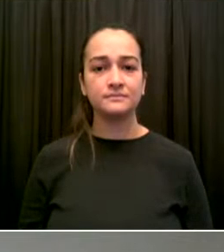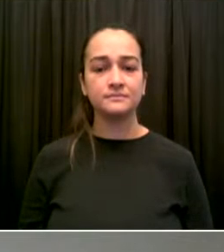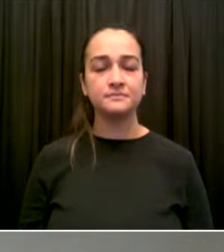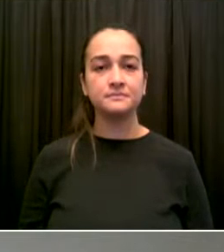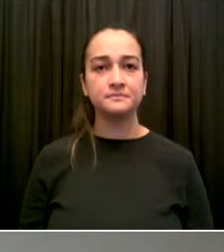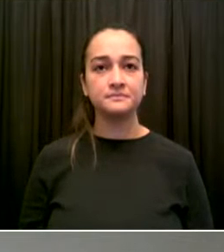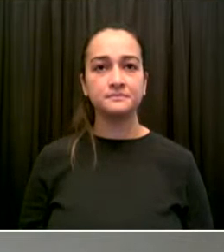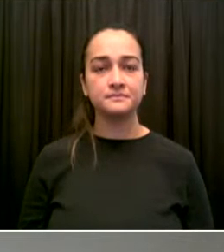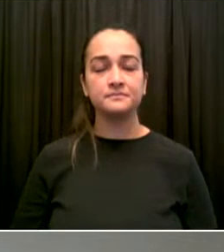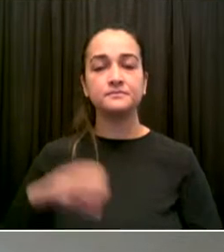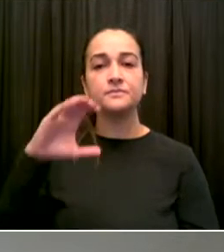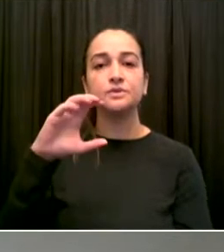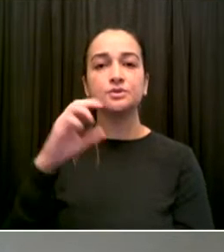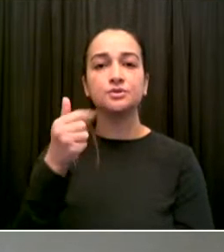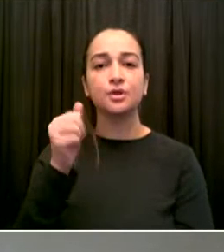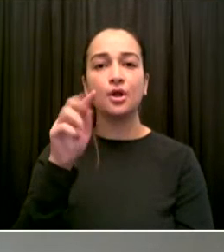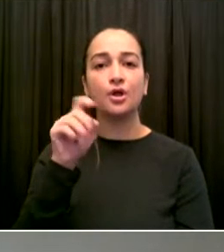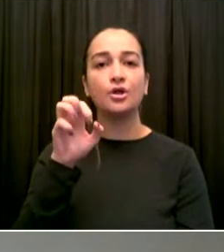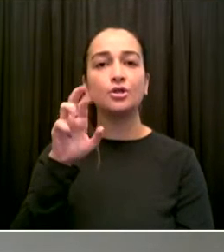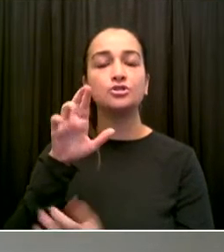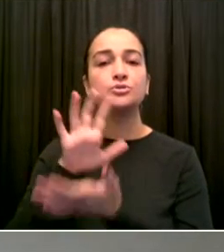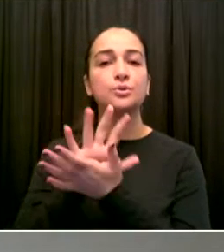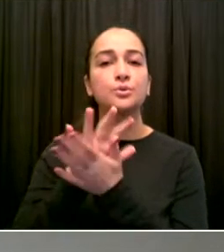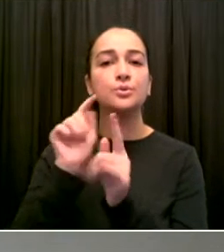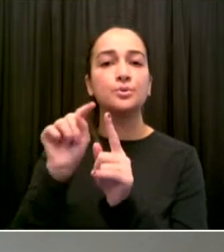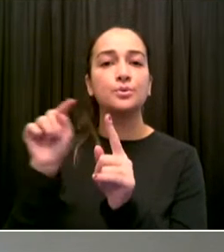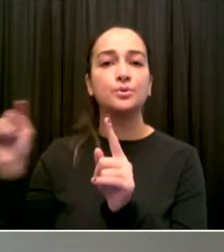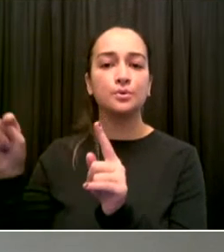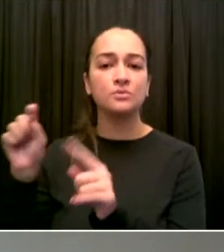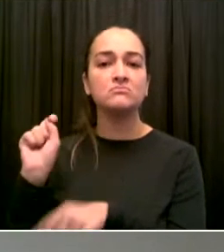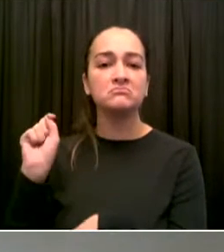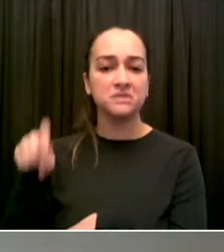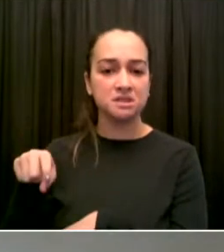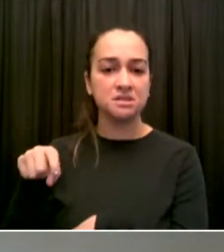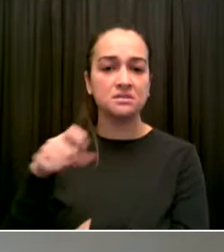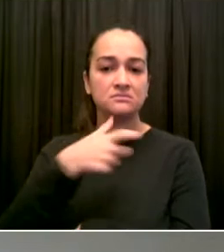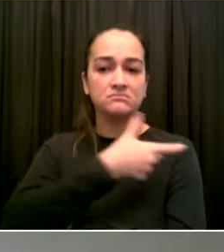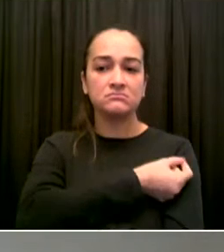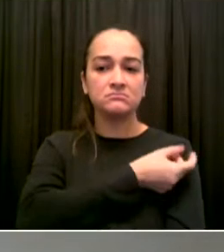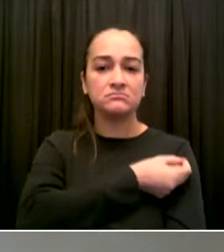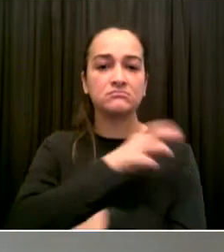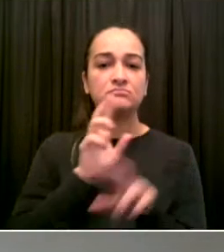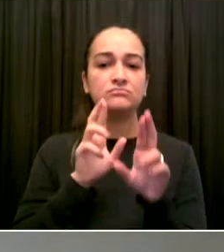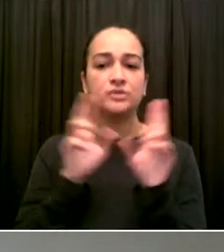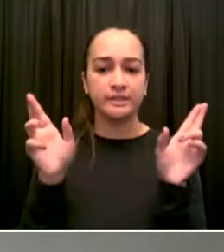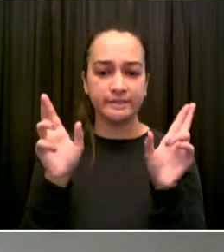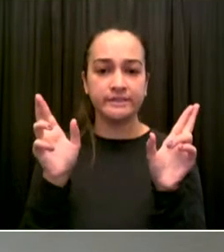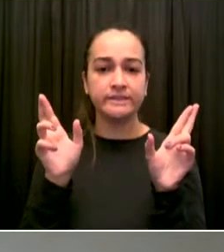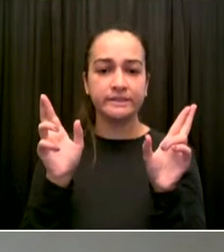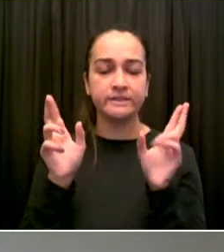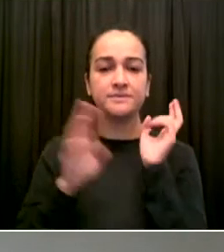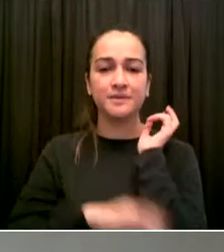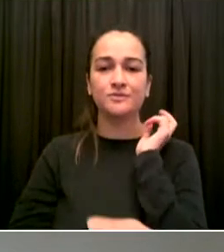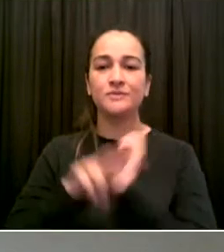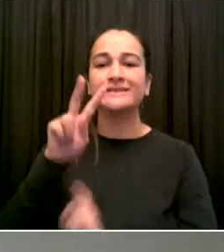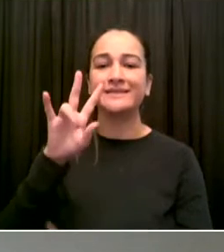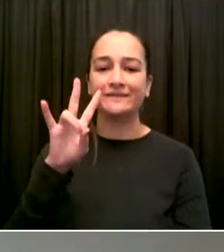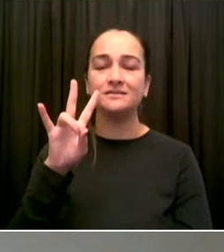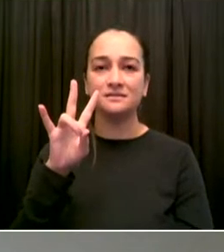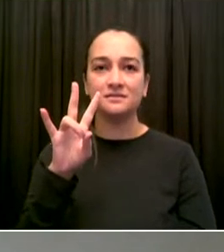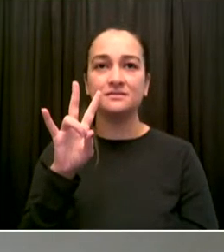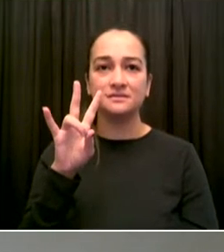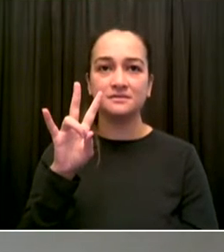WHO WORK IN OUR CHARTER SCHOOLS